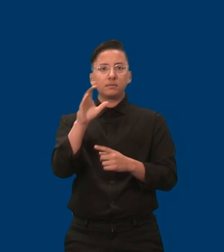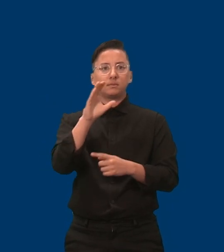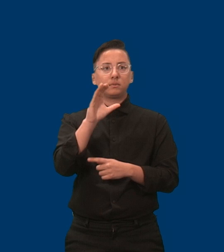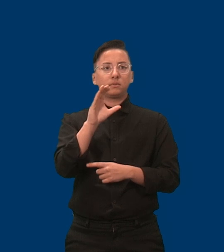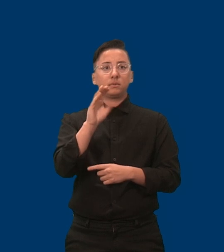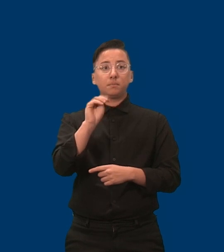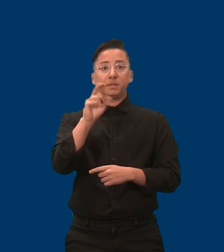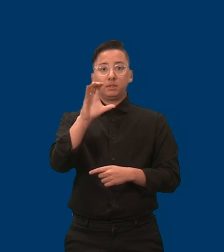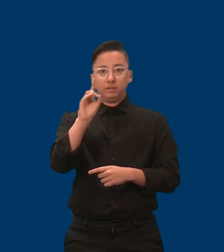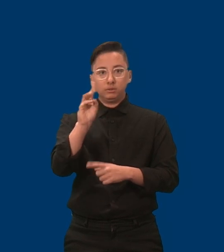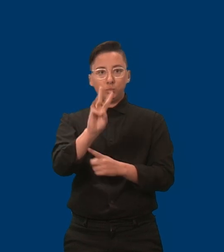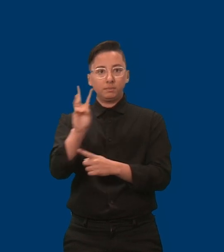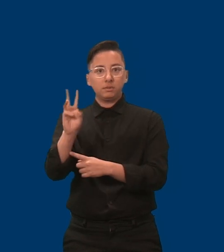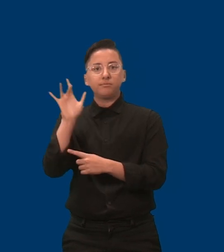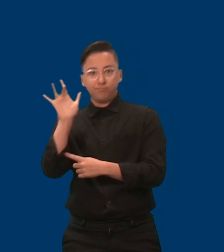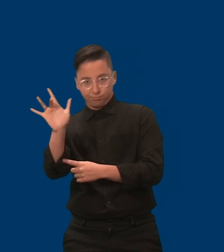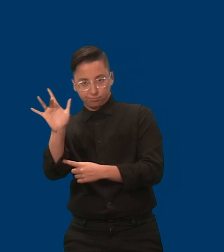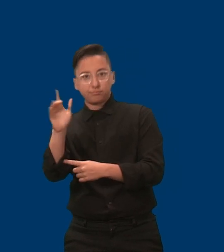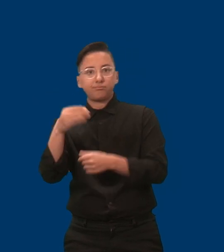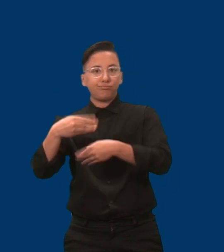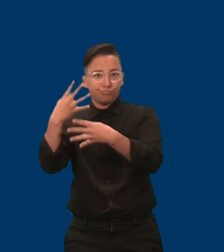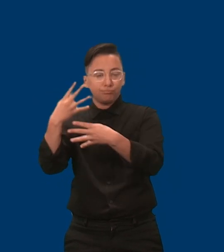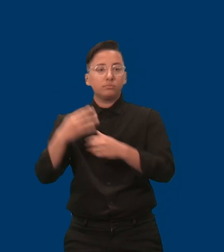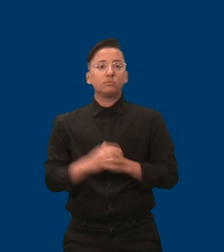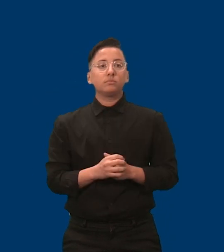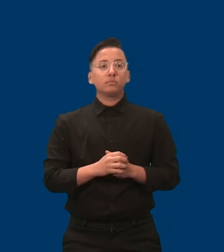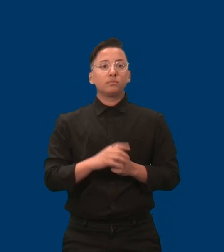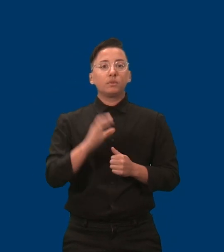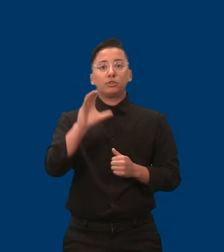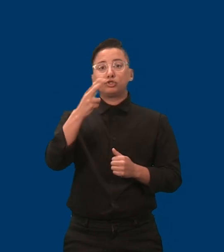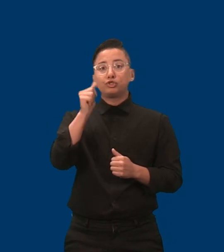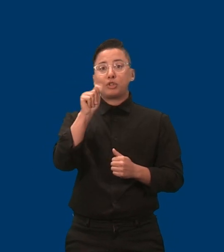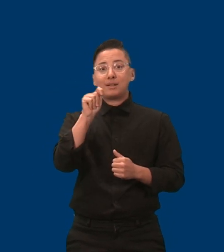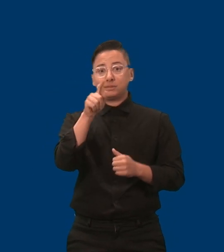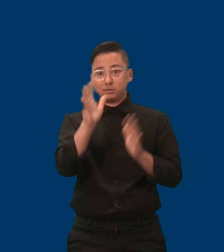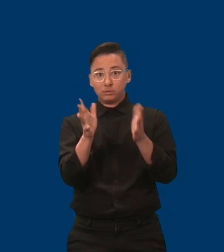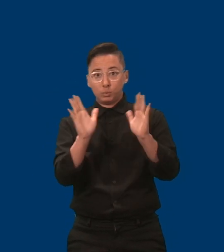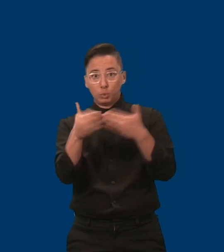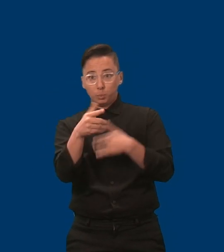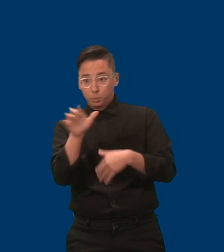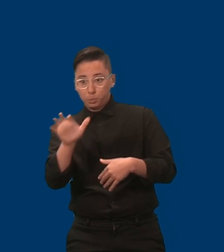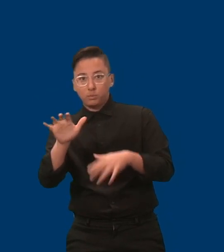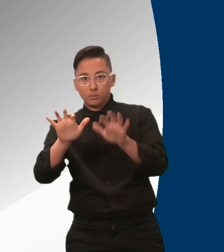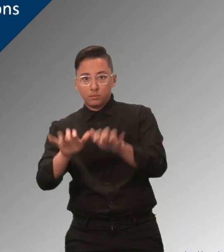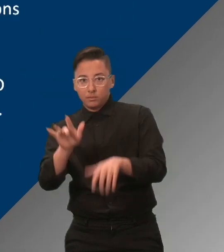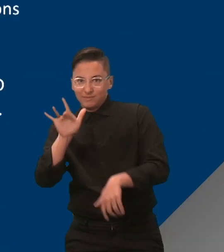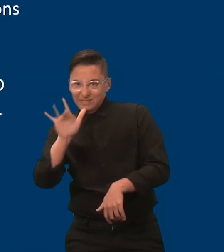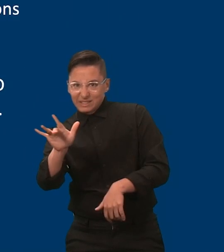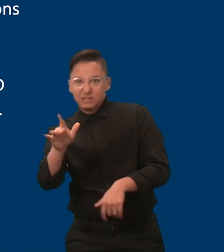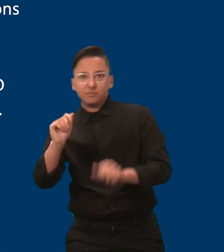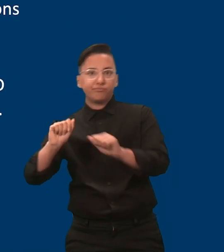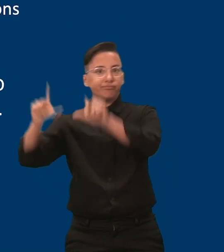select the Show Captions or Live Transcription button.